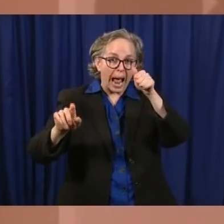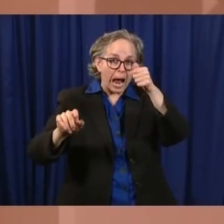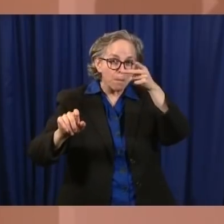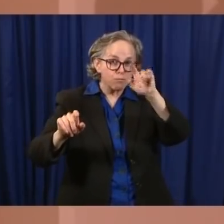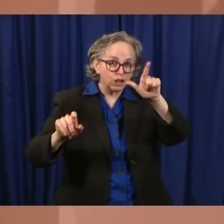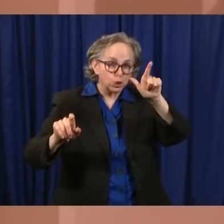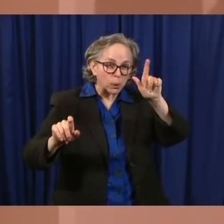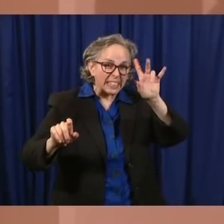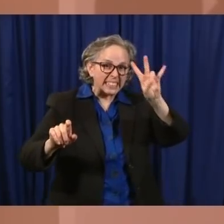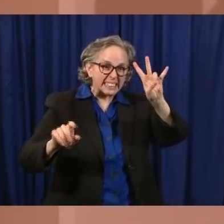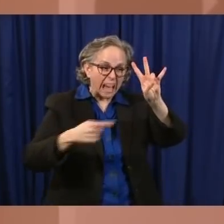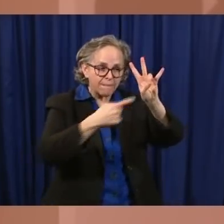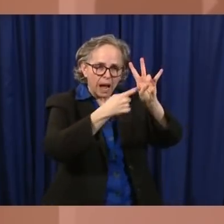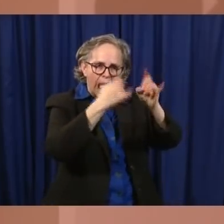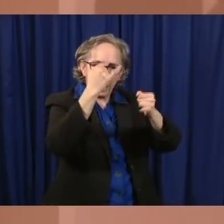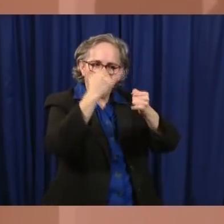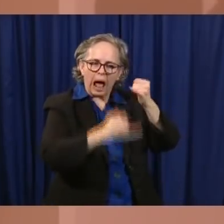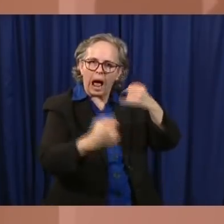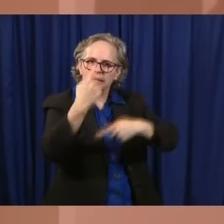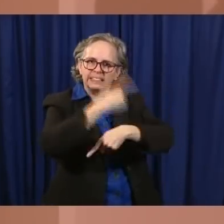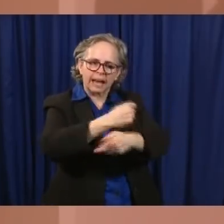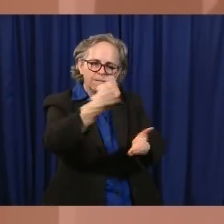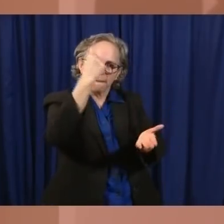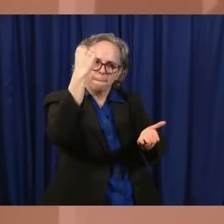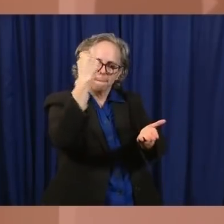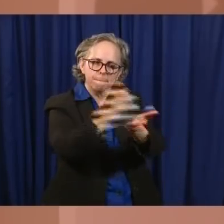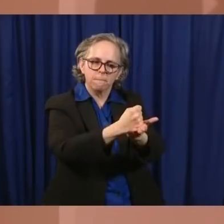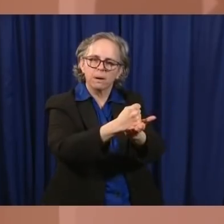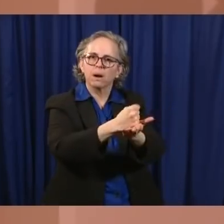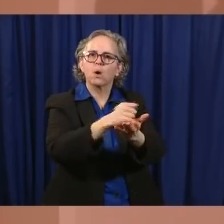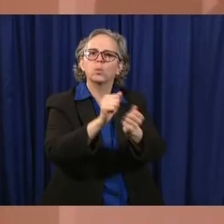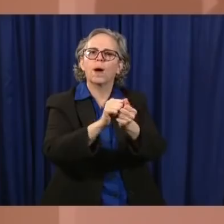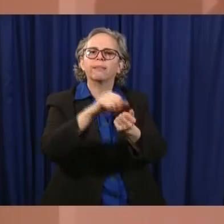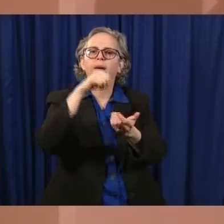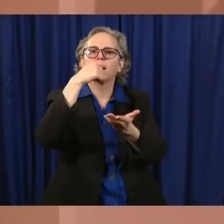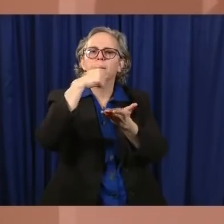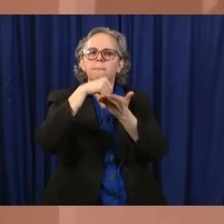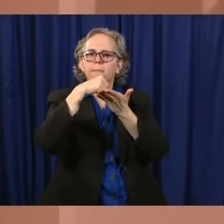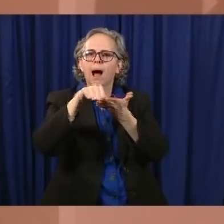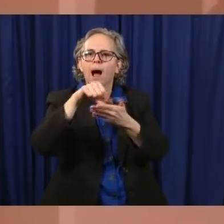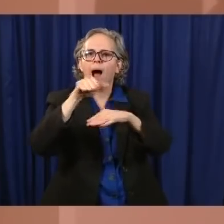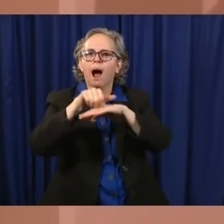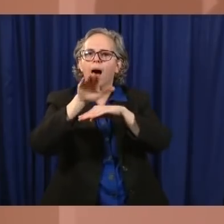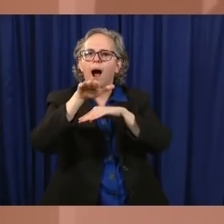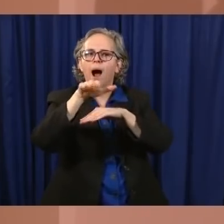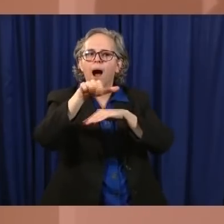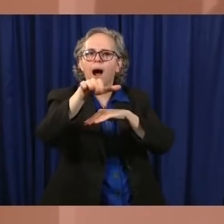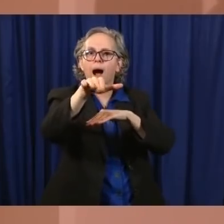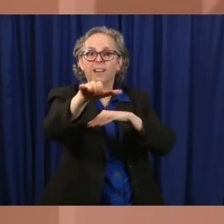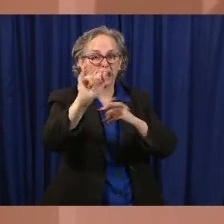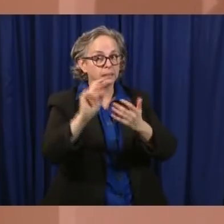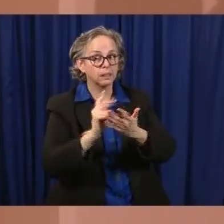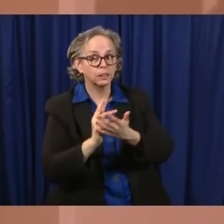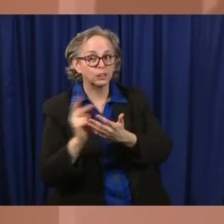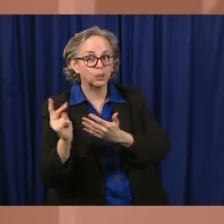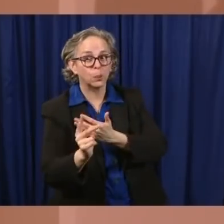NO IN-PERSON VOTING FOR THE PRIMARY ELECTION, IT IS THE COUNT DAY WHEN WE WILL START COUNTING THOSE VOTES, AND THE